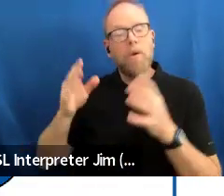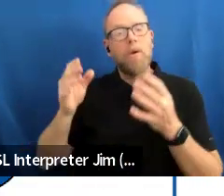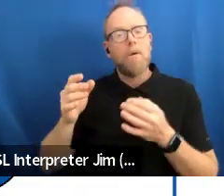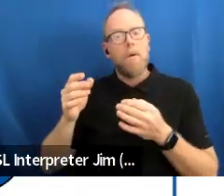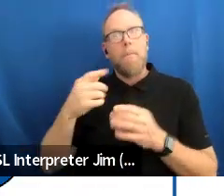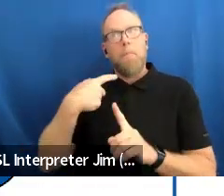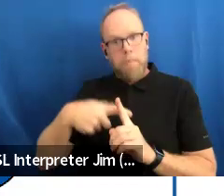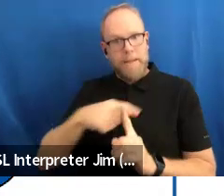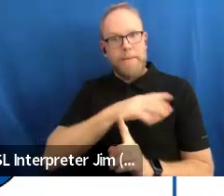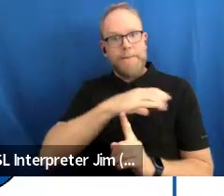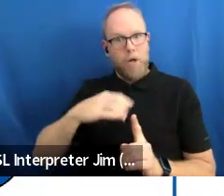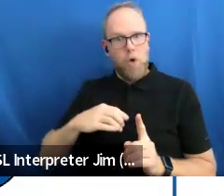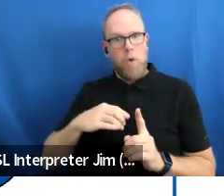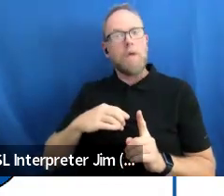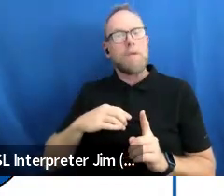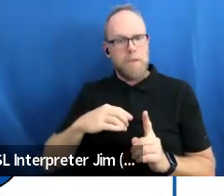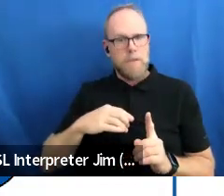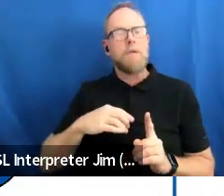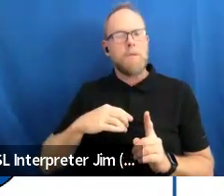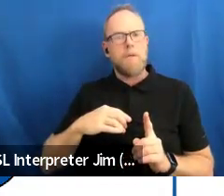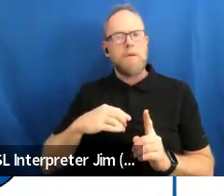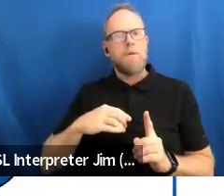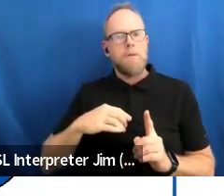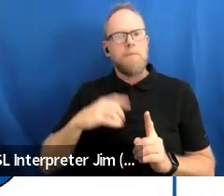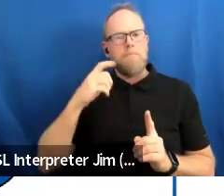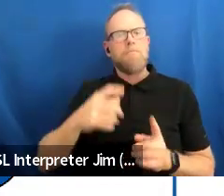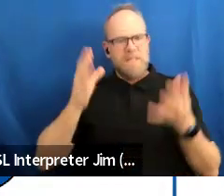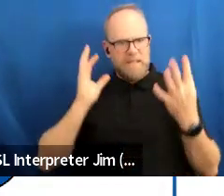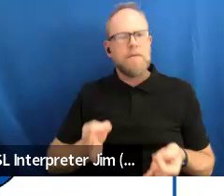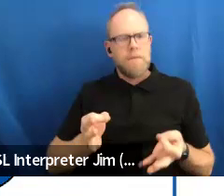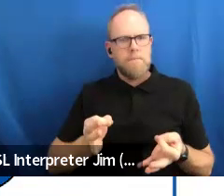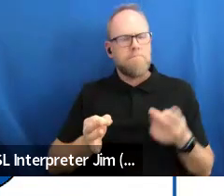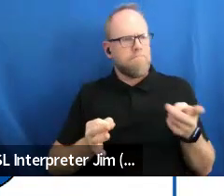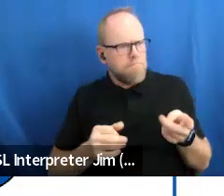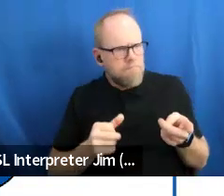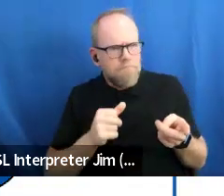was saying basically, you're not really including enough people with disabilities.